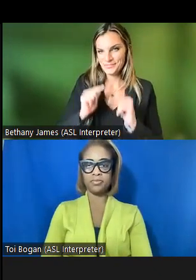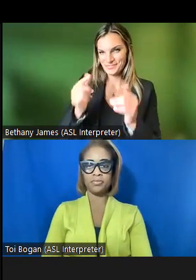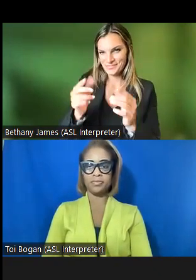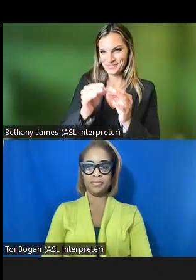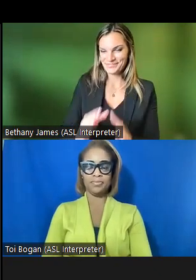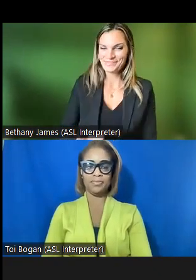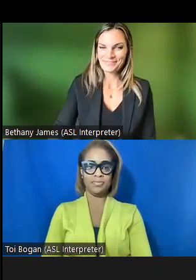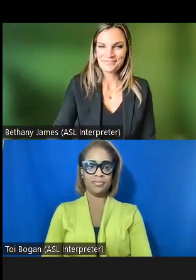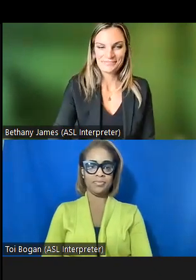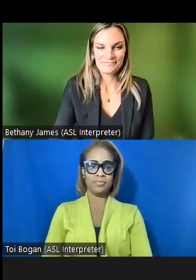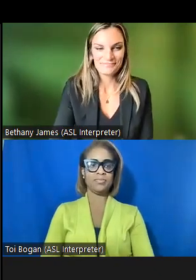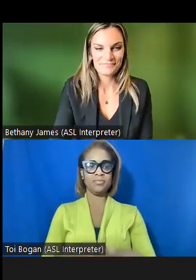Right here.